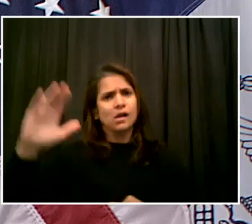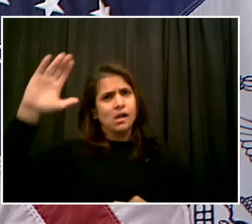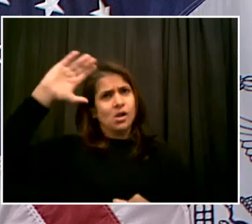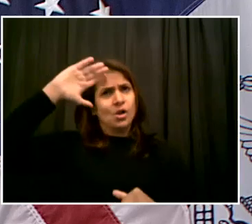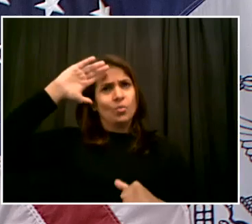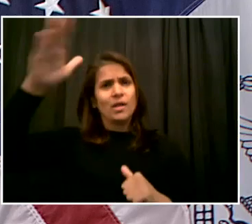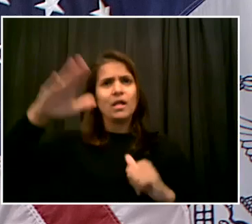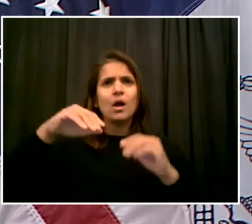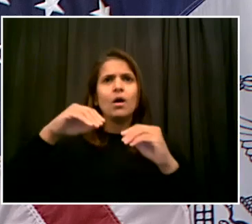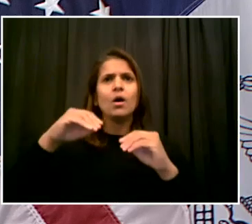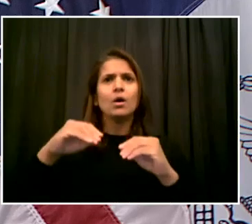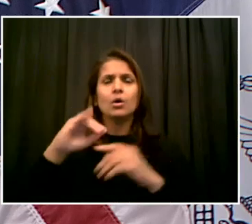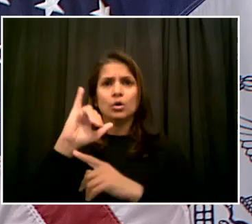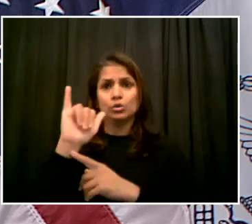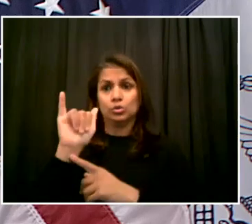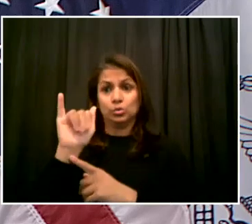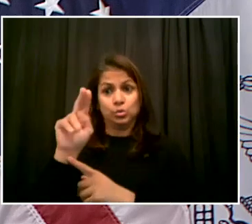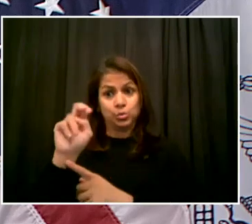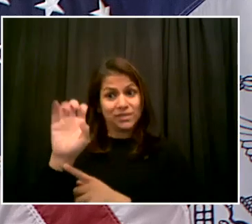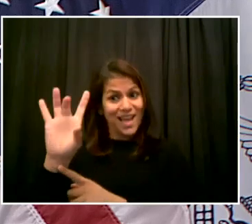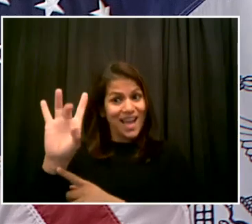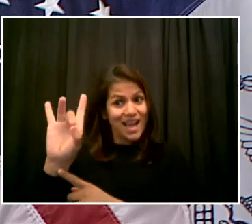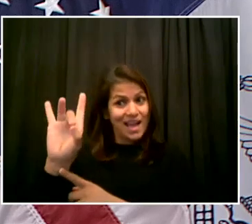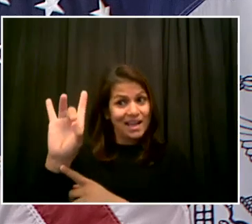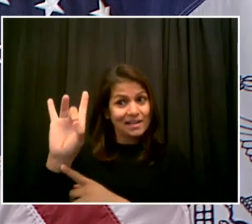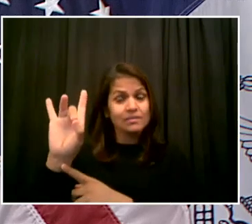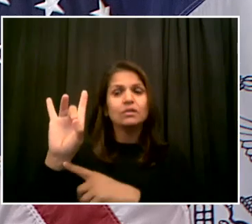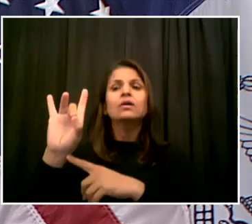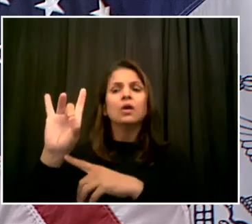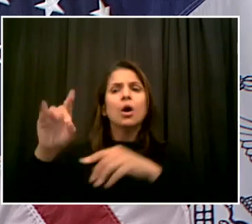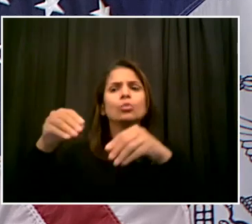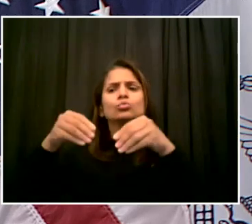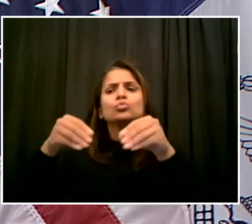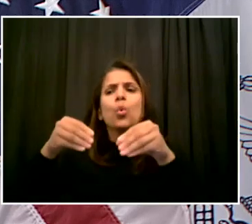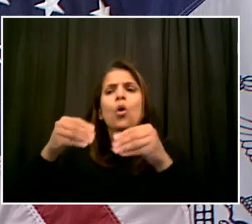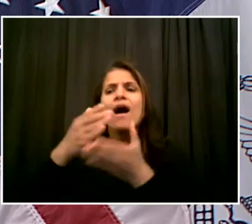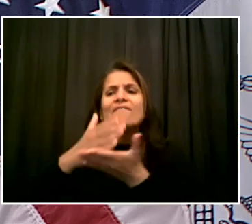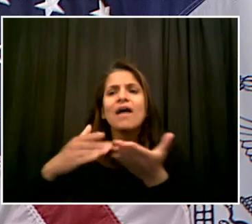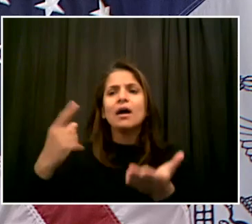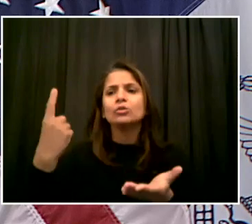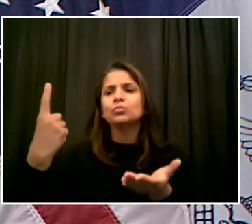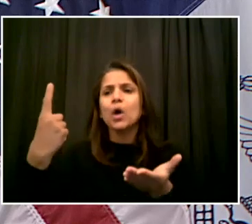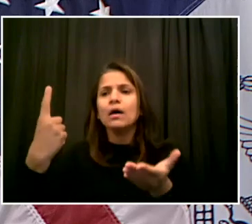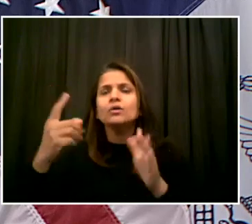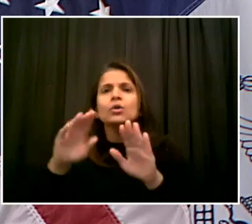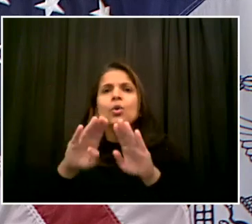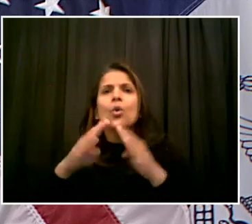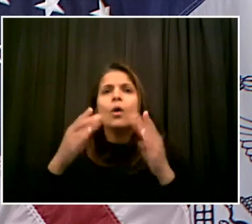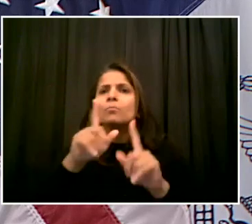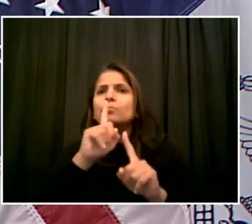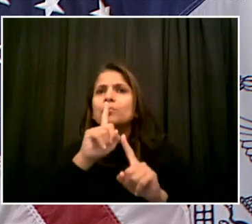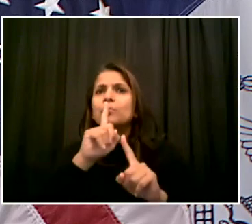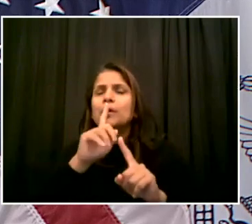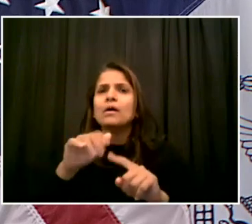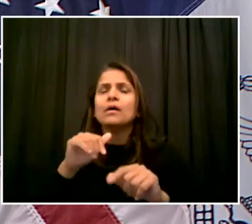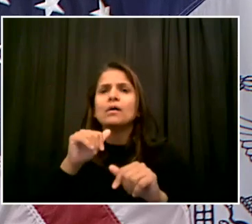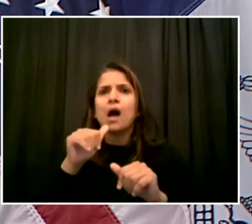GO TO PHASE I ON MONDAY, JUNE 8, AND BEGIN TO REON THE PART CITY.